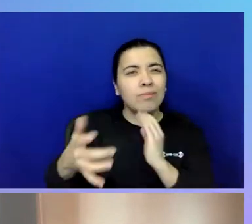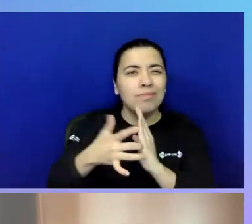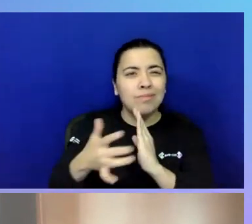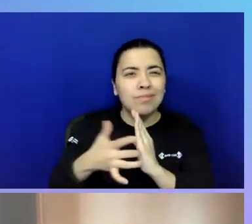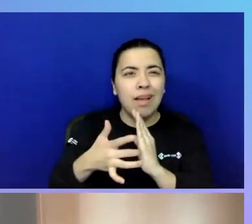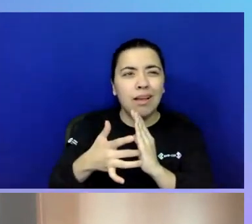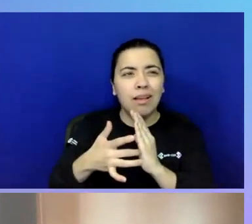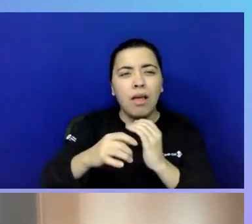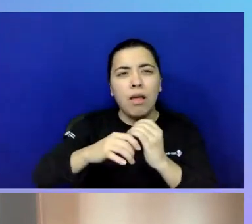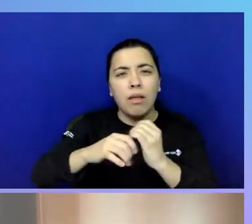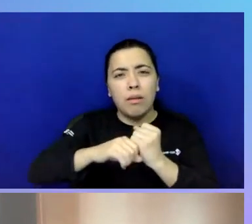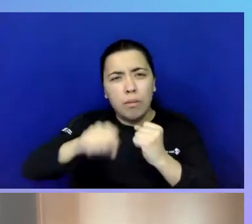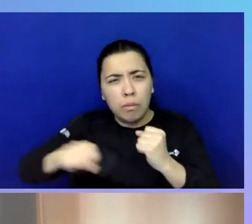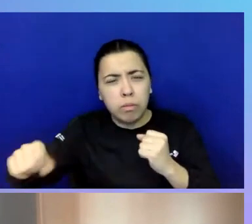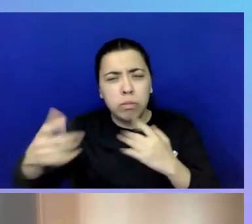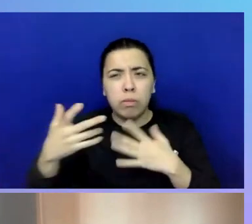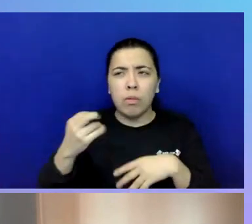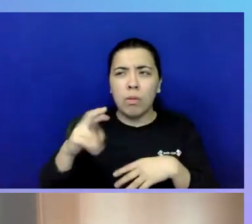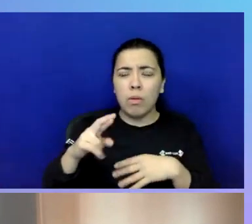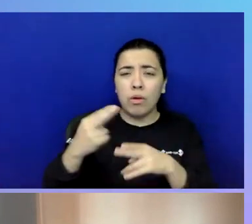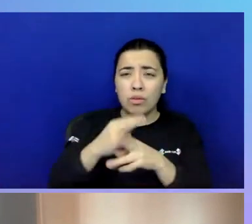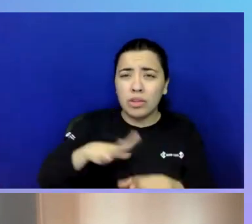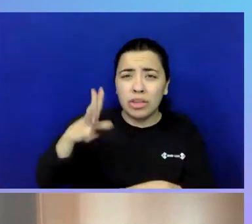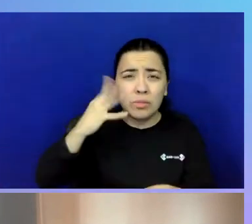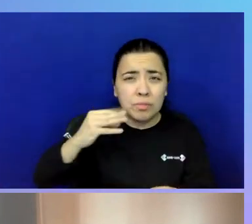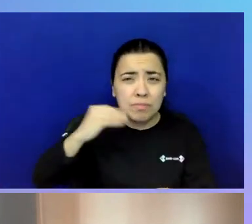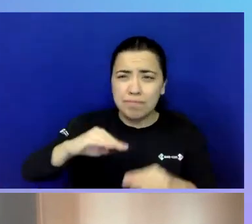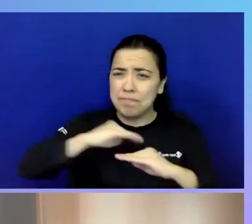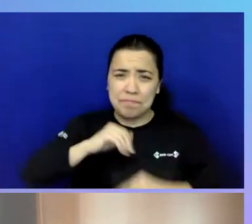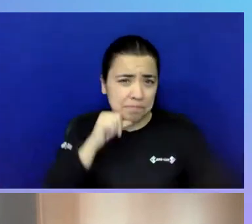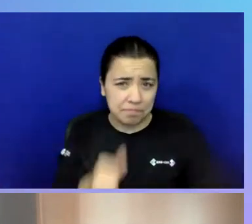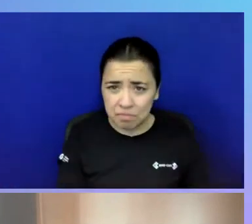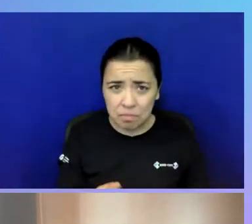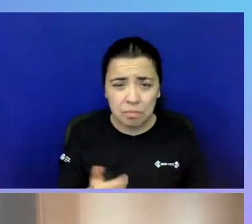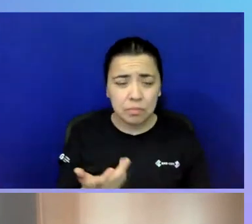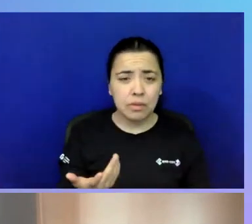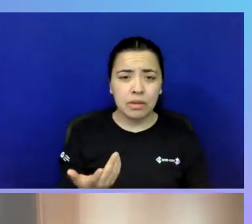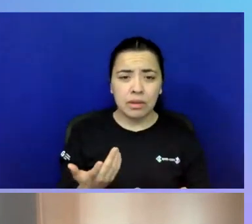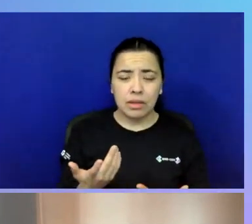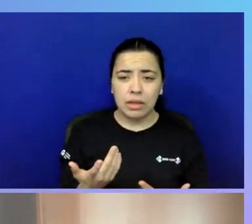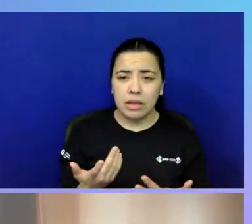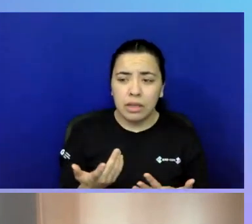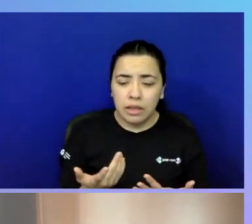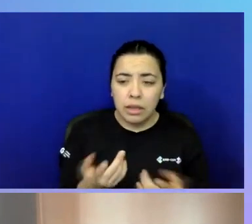compromised user experience um but with a migration in a